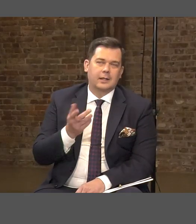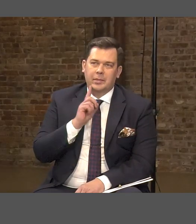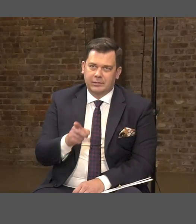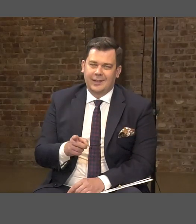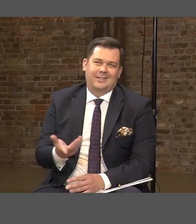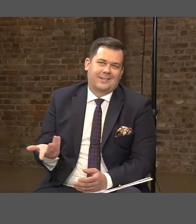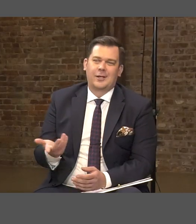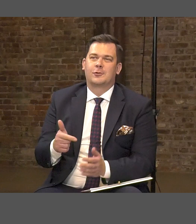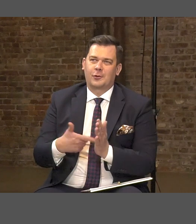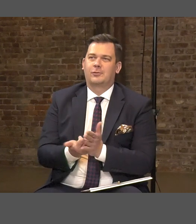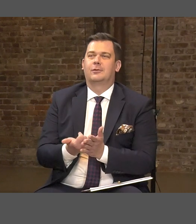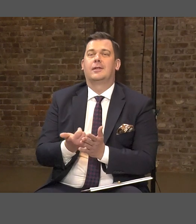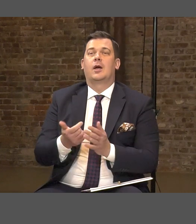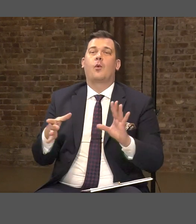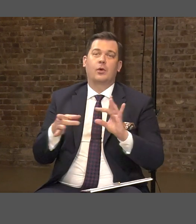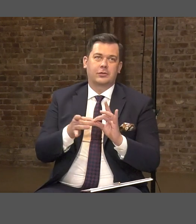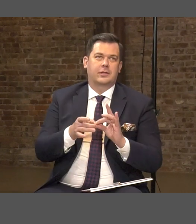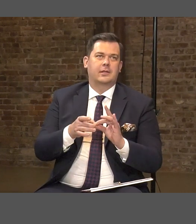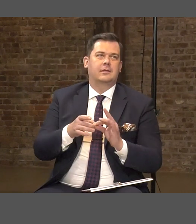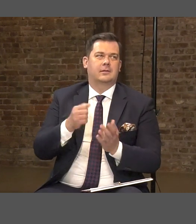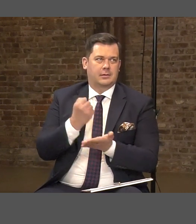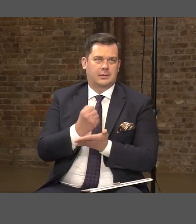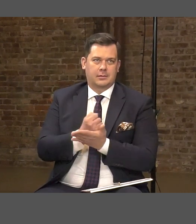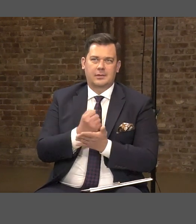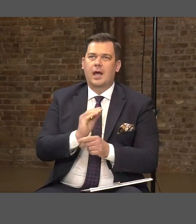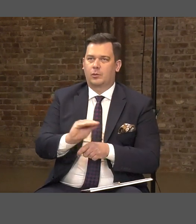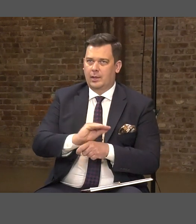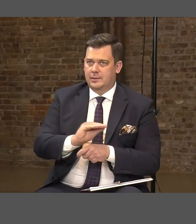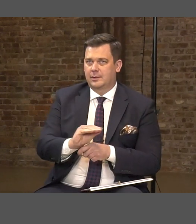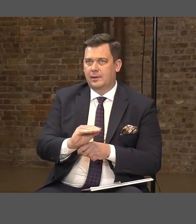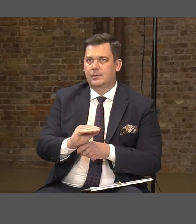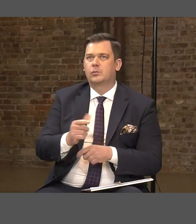[Tomasz]: This is where the the issue of education comes together again.